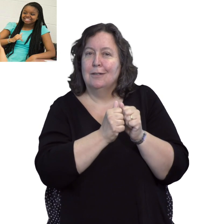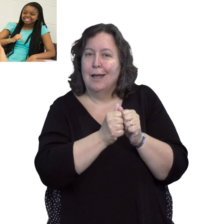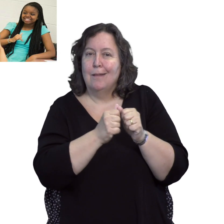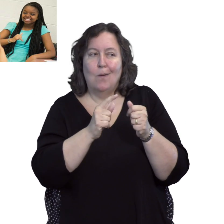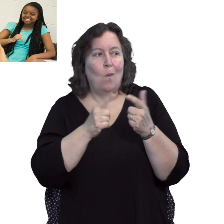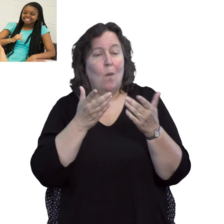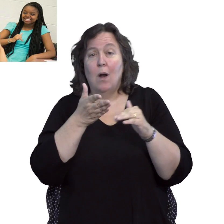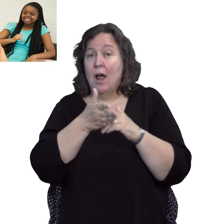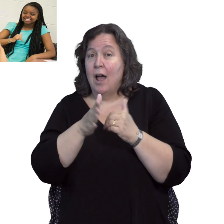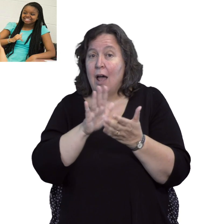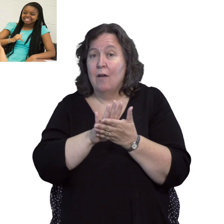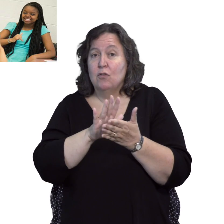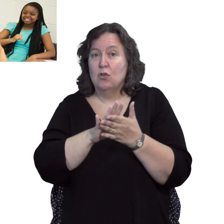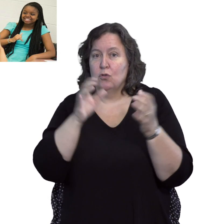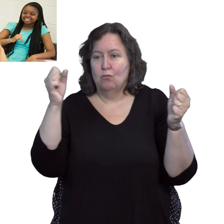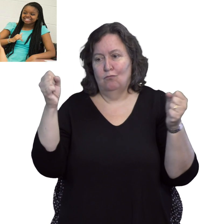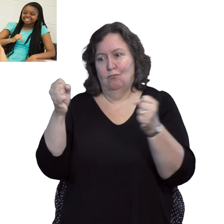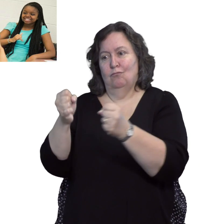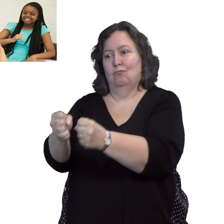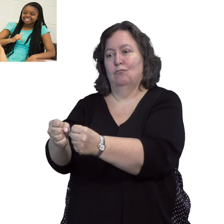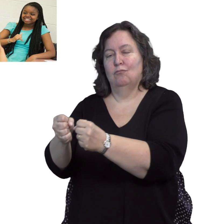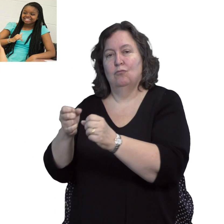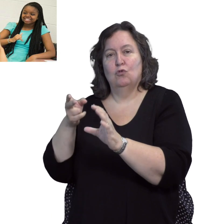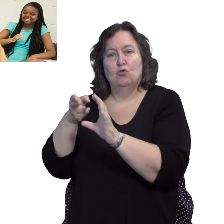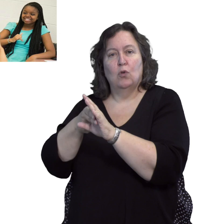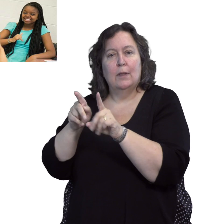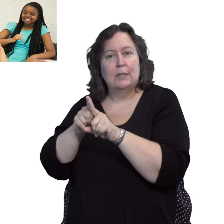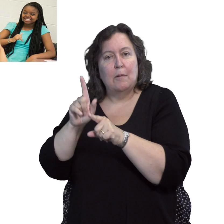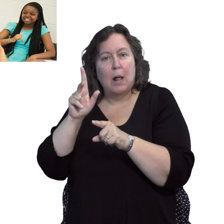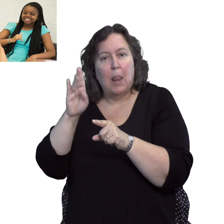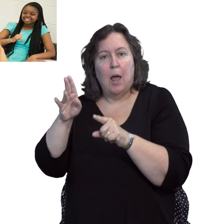in sports or join the same clubs.